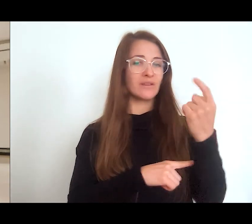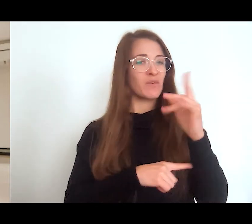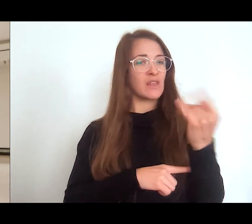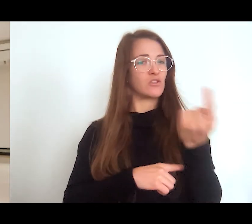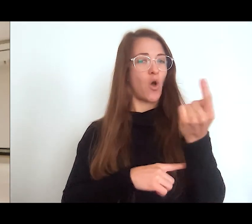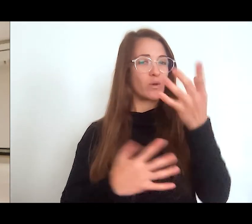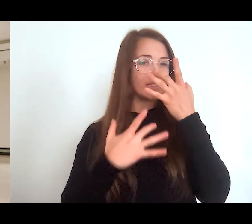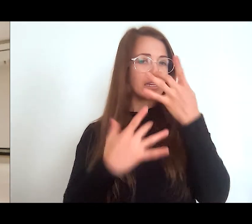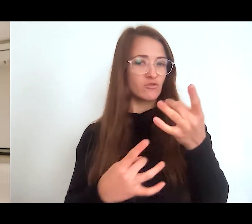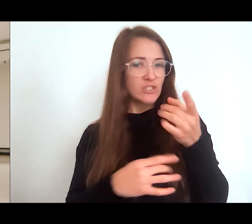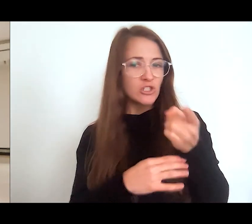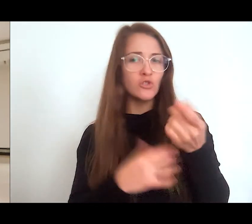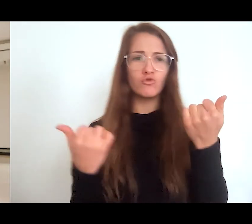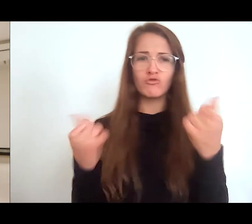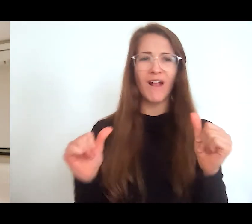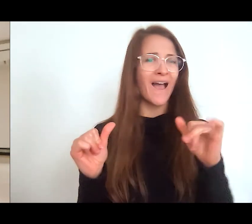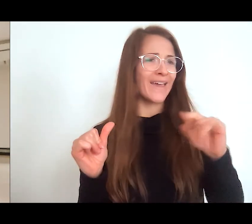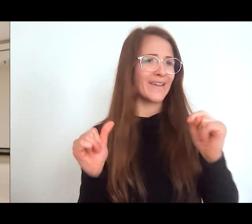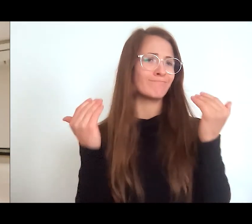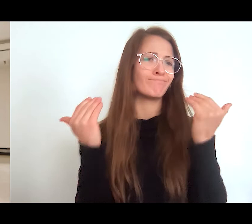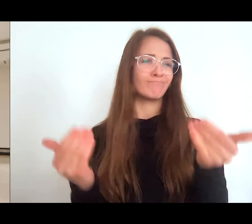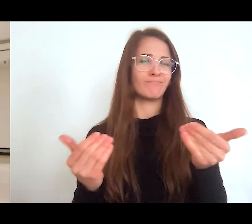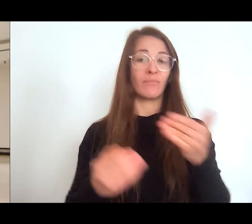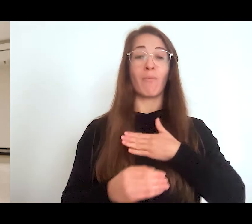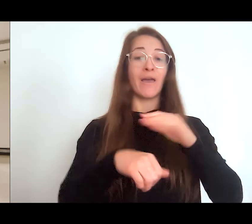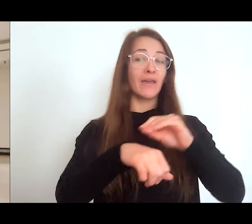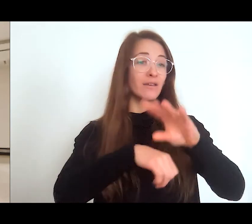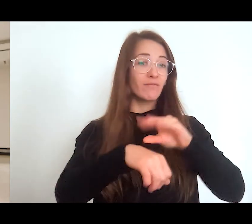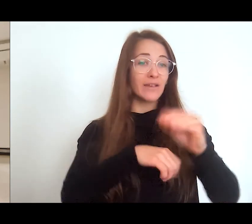YOUR COMFORT ZONE, SOMETHING THAT ALWAYS INTERESTED YOU.